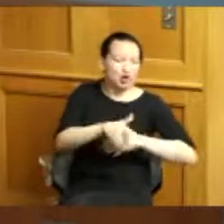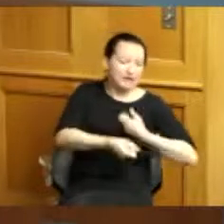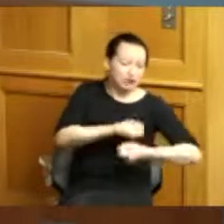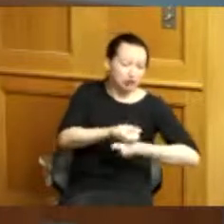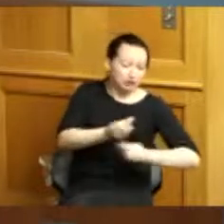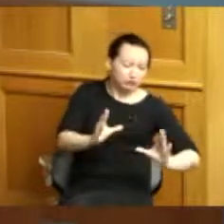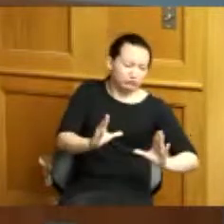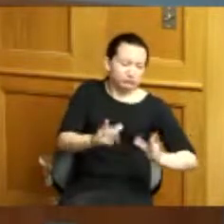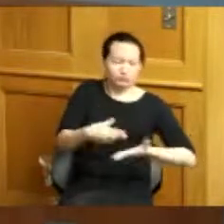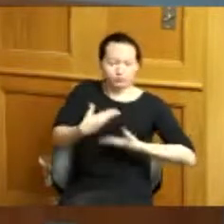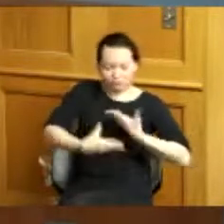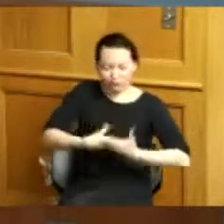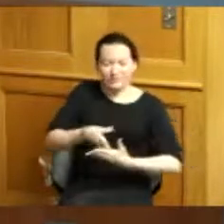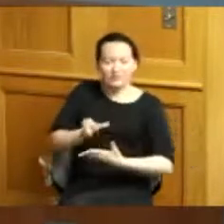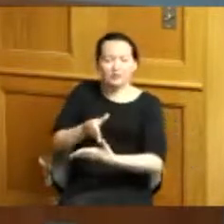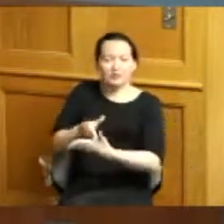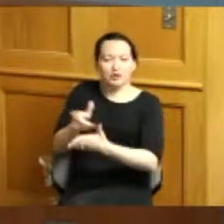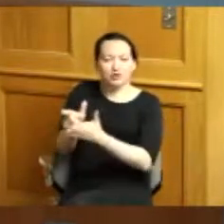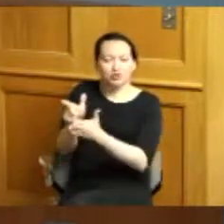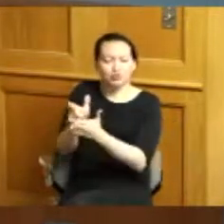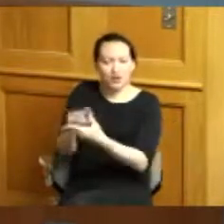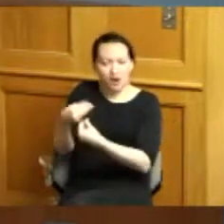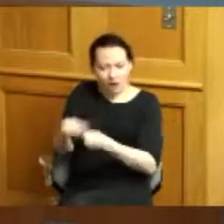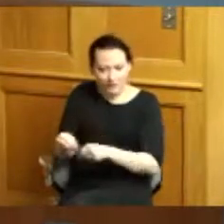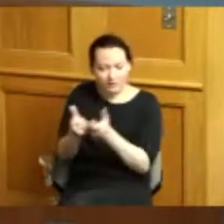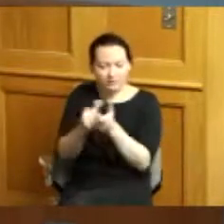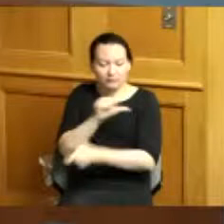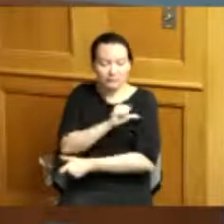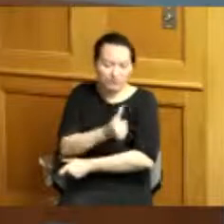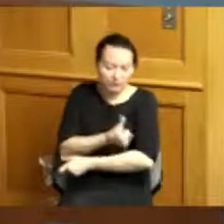we went through the Prosecutor's office and Administration got some recommendations we